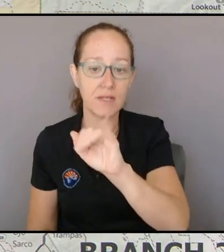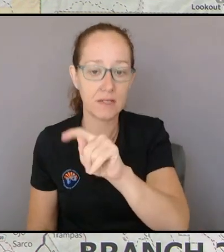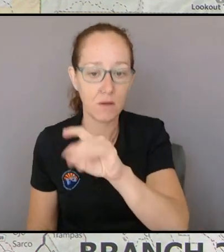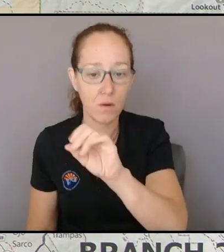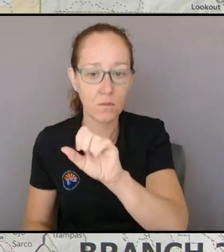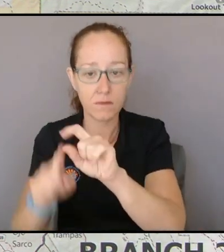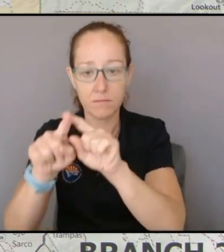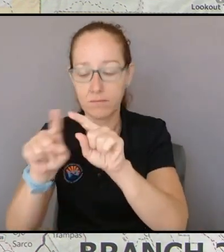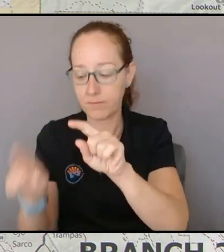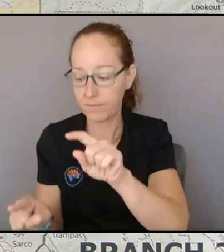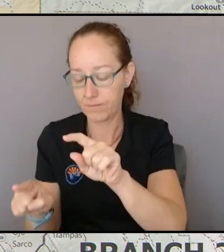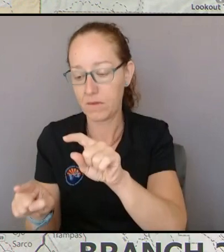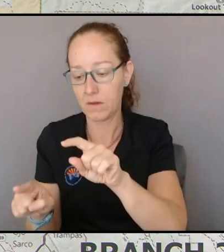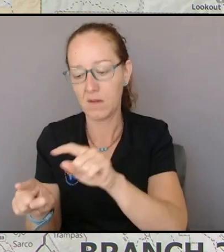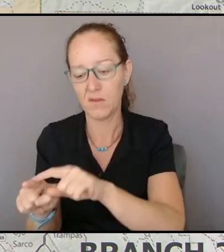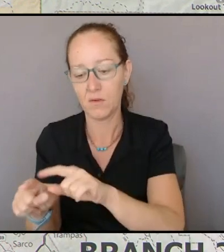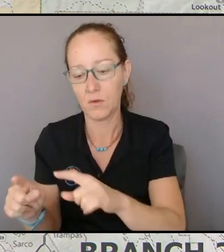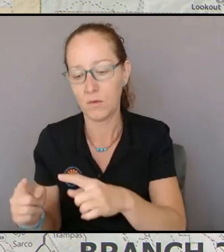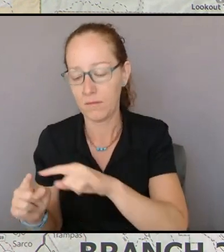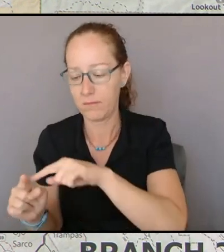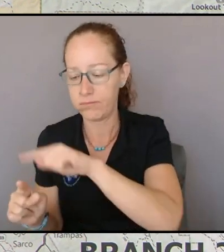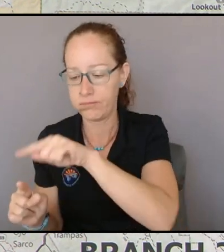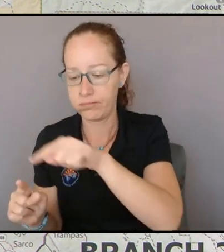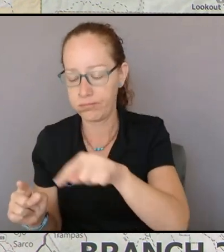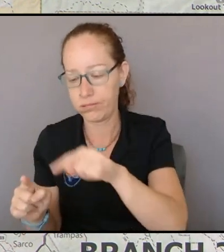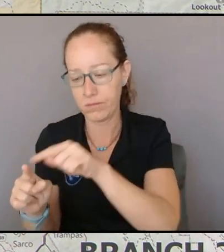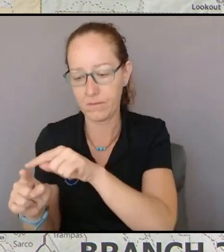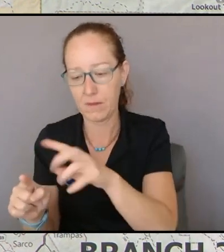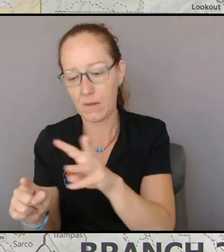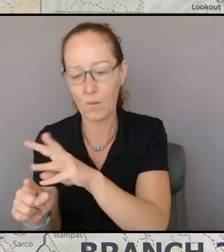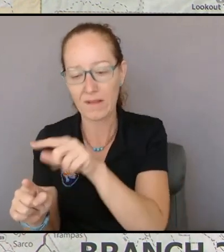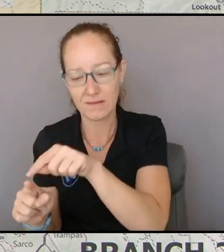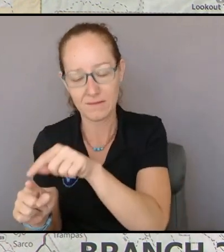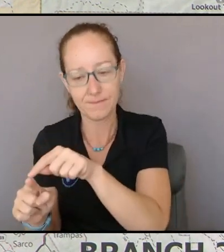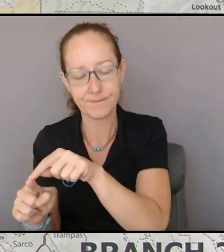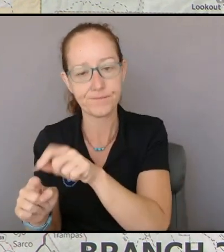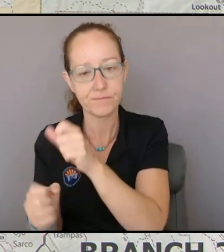talk about these red arrows in a minute. But getting that tight in there, then crews are able to start working around this edge.